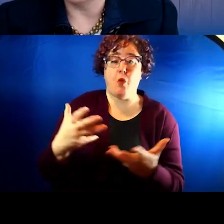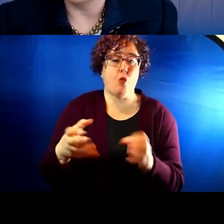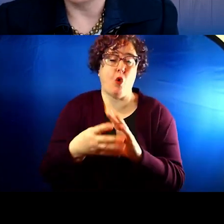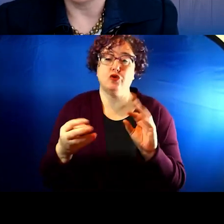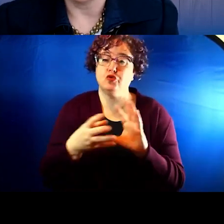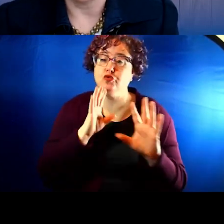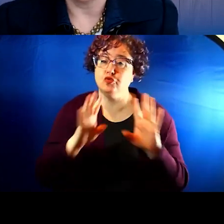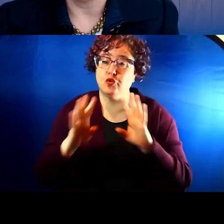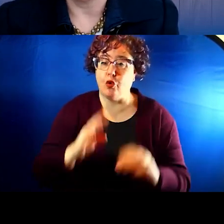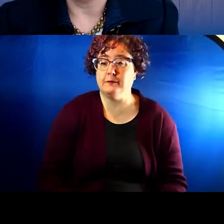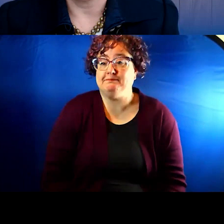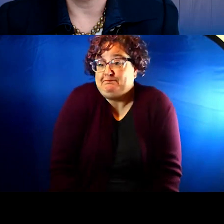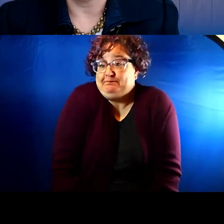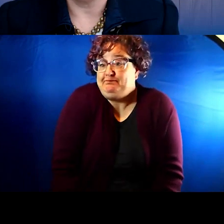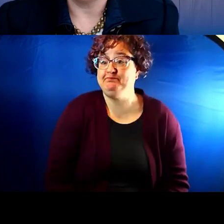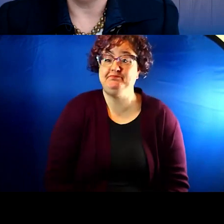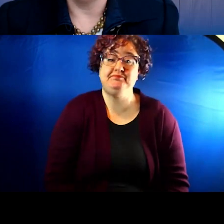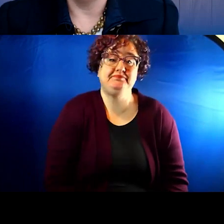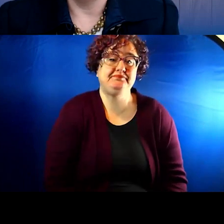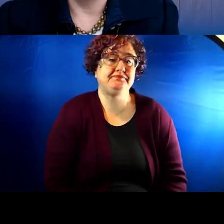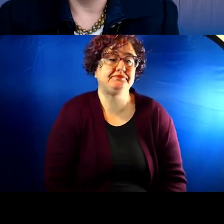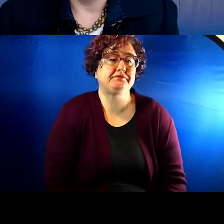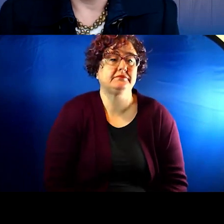I LOVE IT.